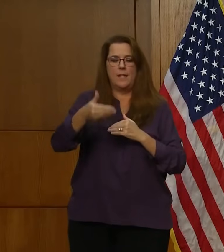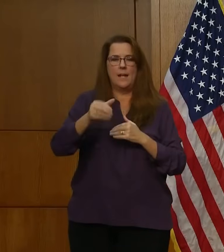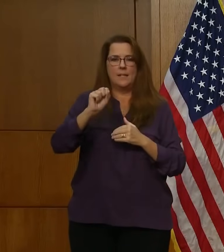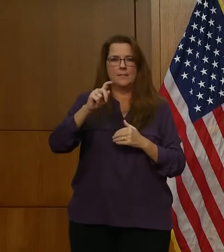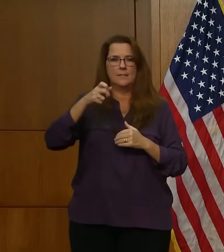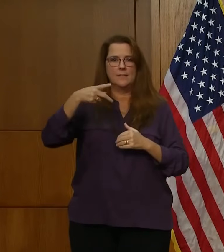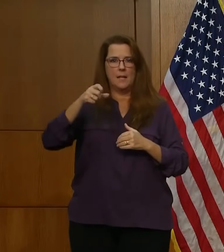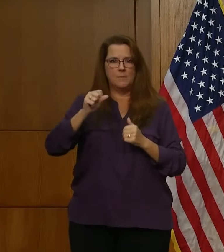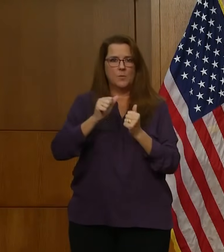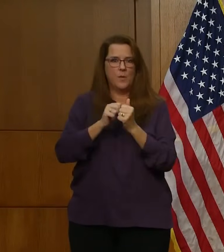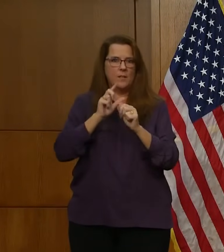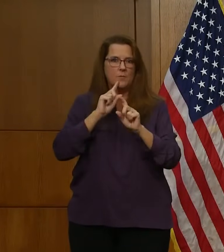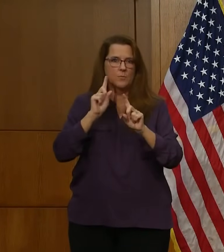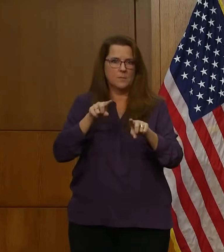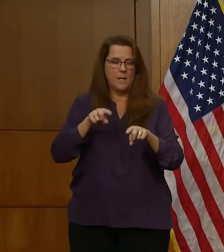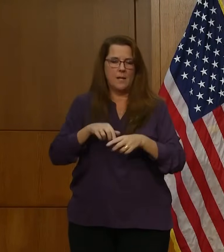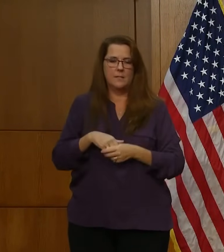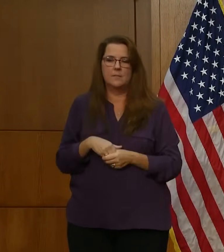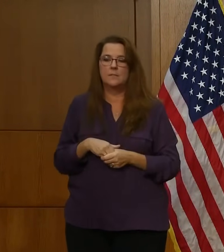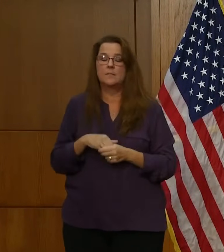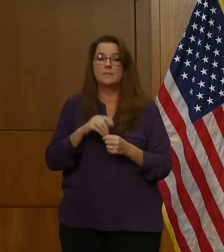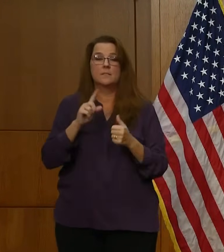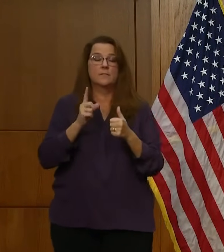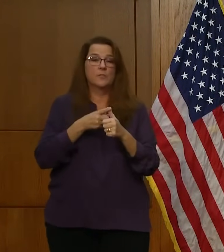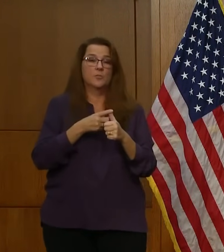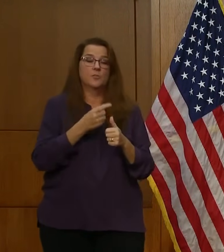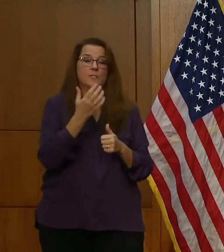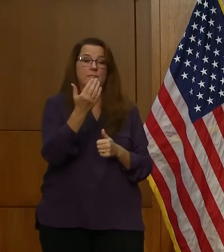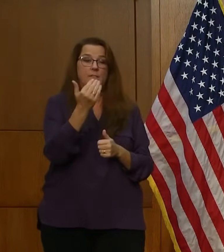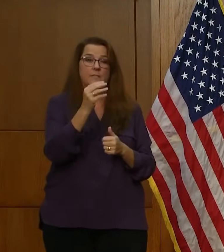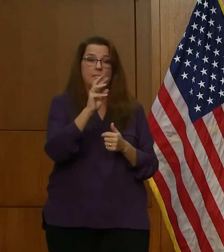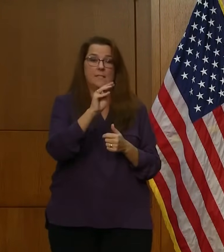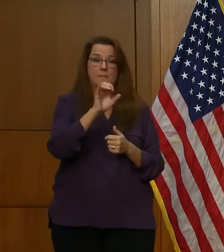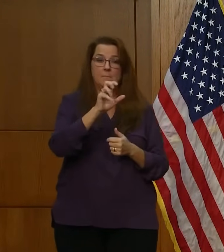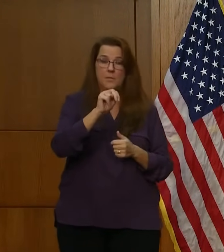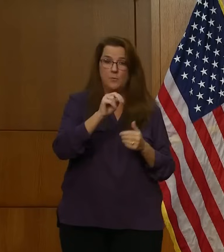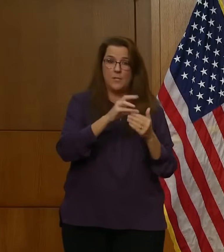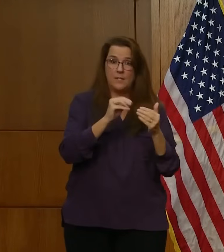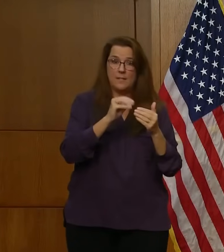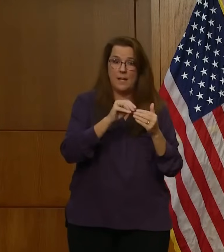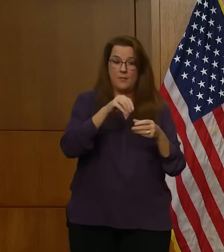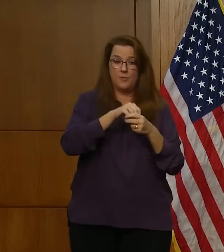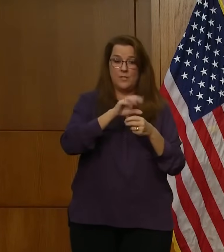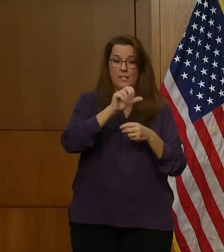ON NEXT STEPS IN OUR RESPONSE.